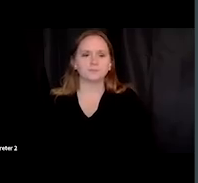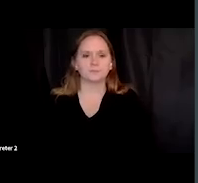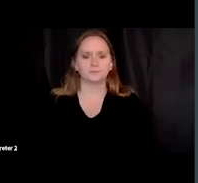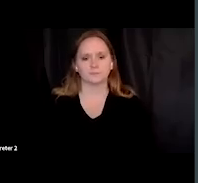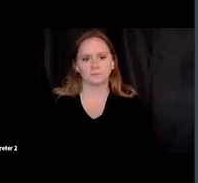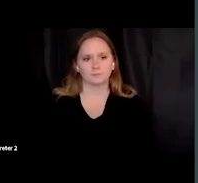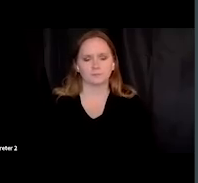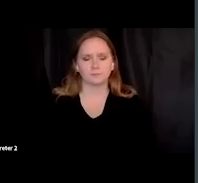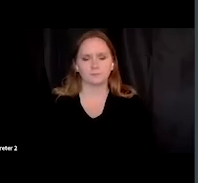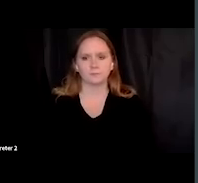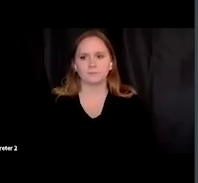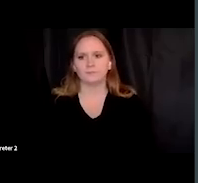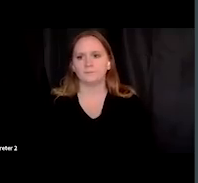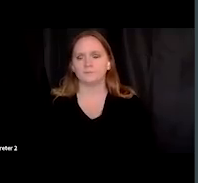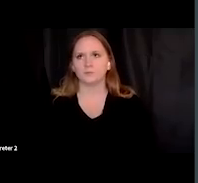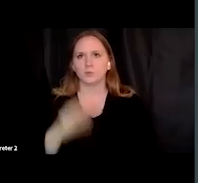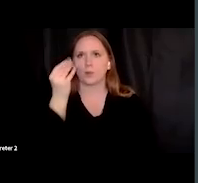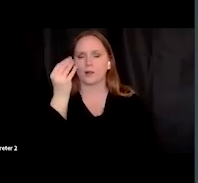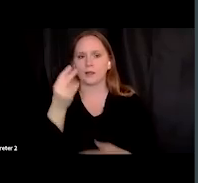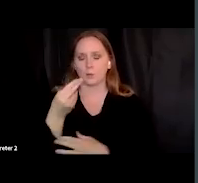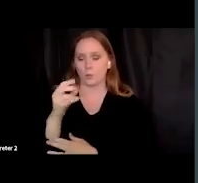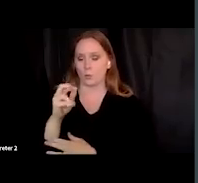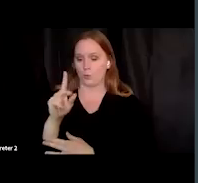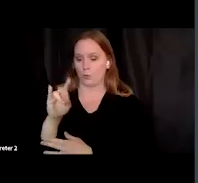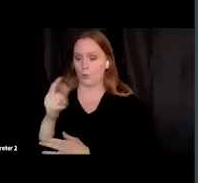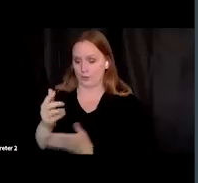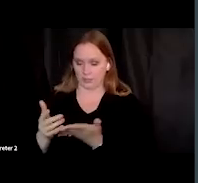So when we think about hoarding and hoarding disorder, there's often a bit of a question,